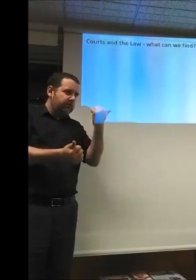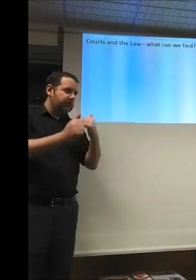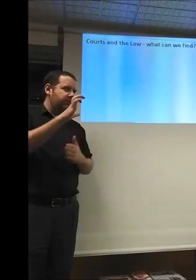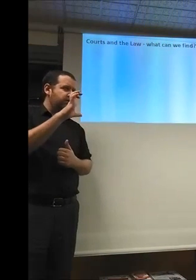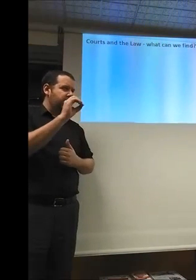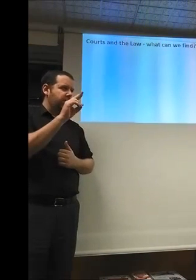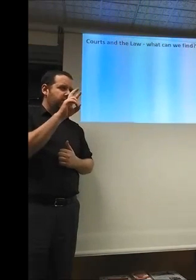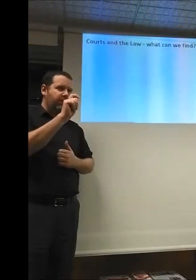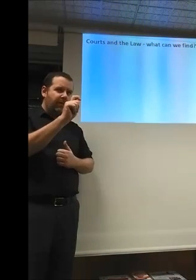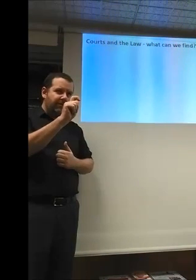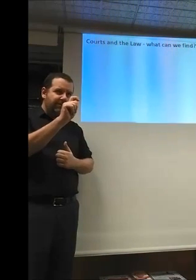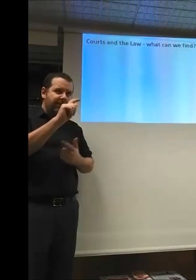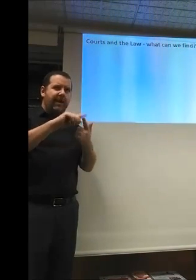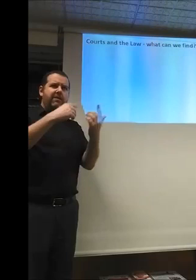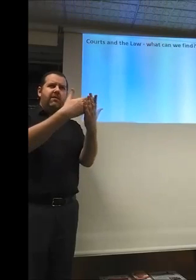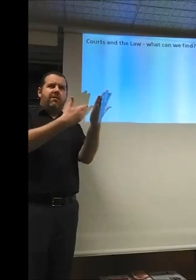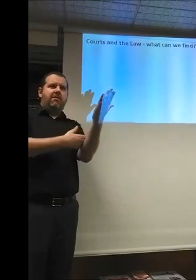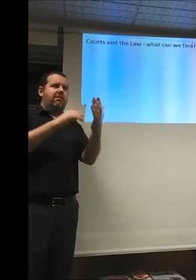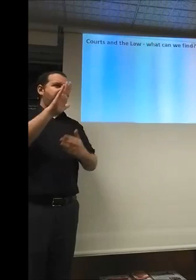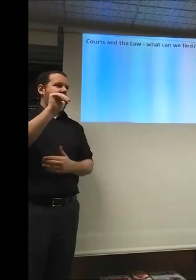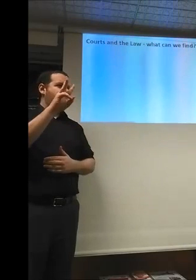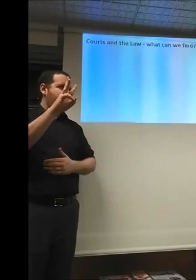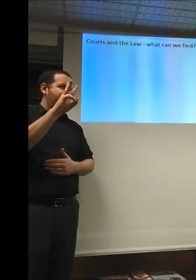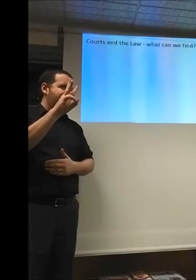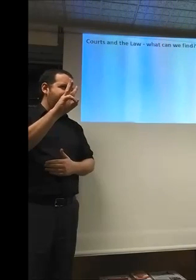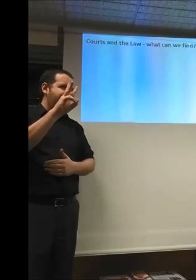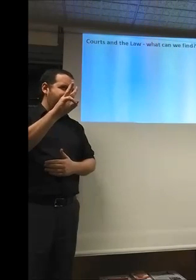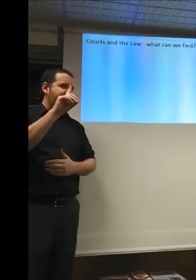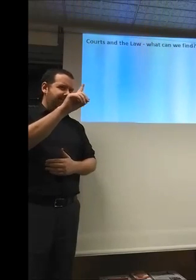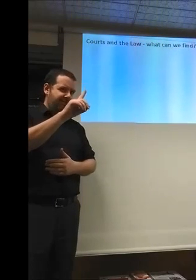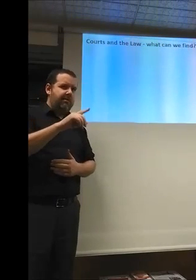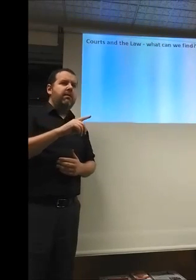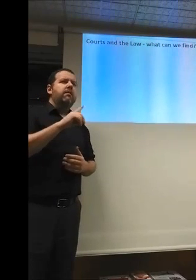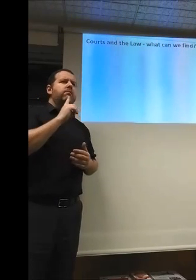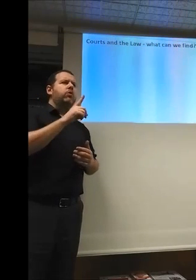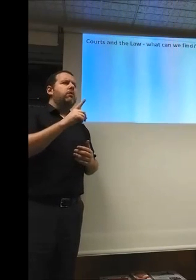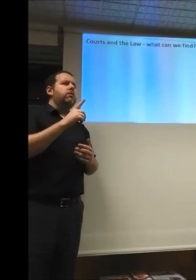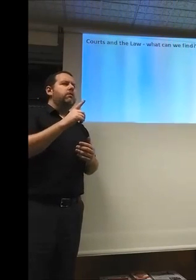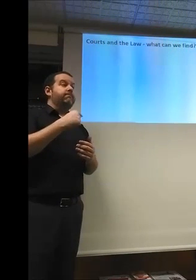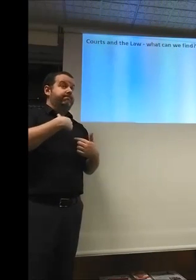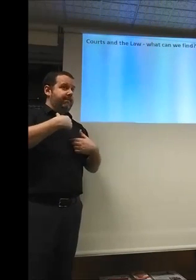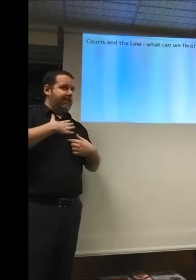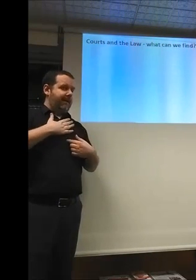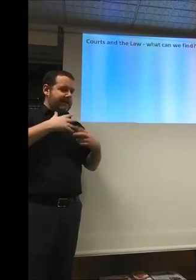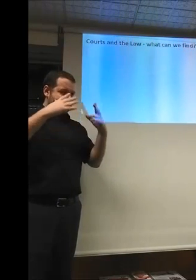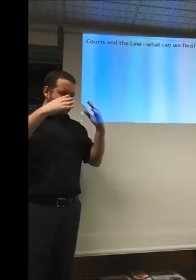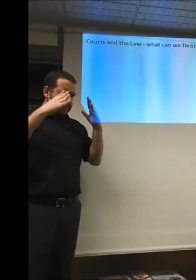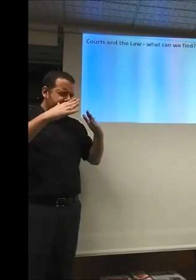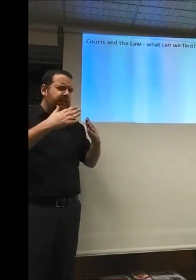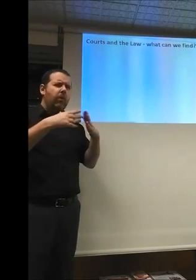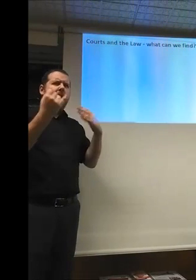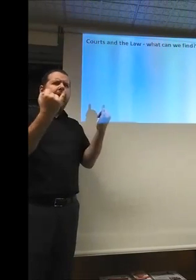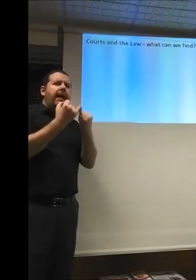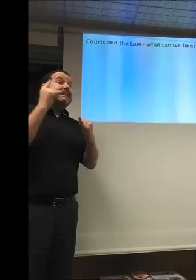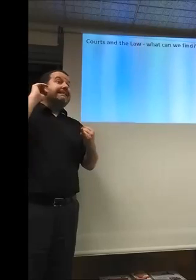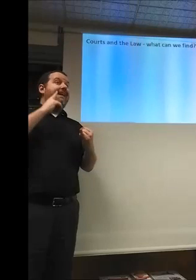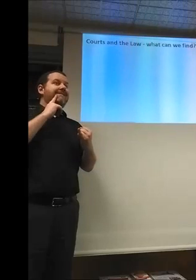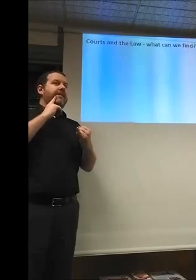So my main interest my most interesting.. is in courts.